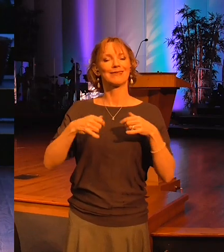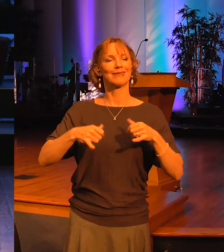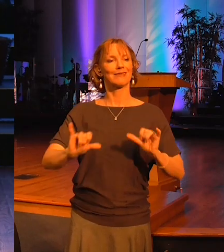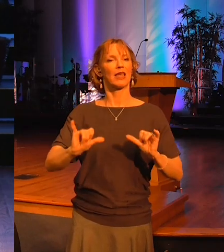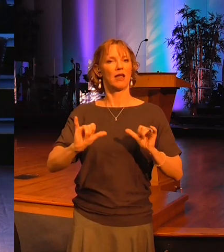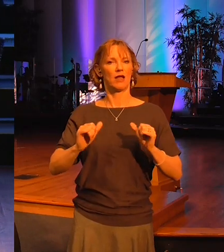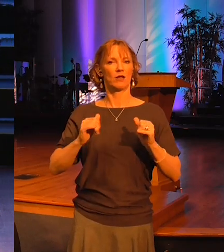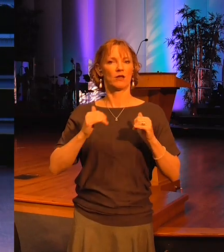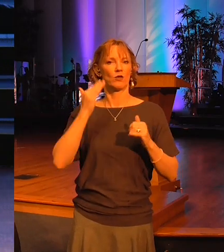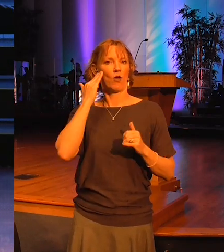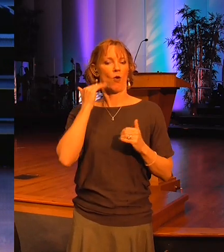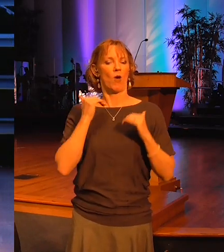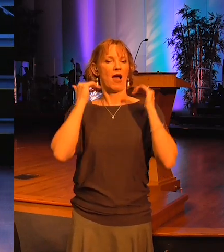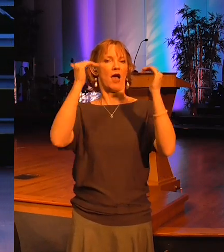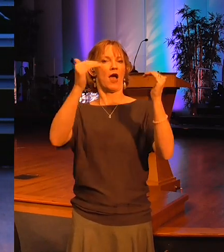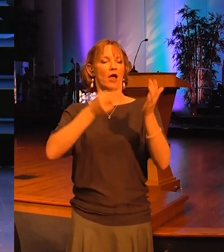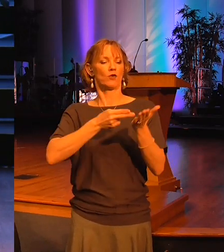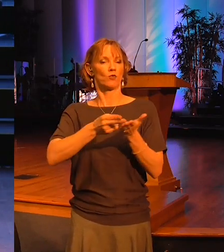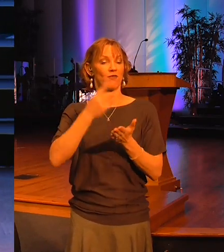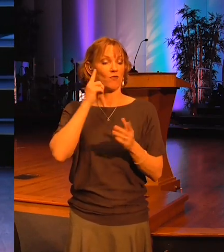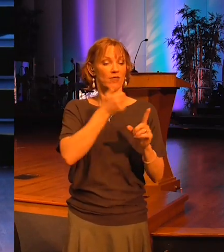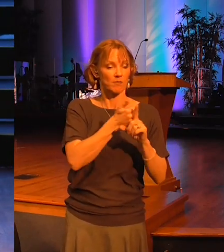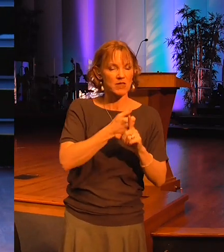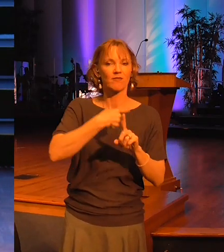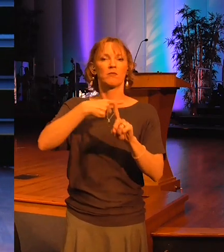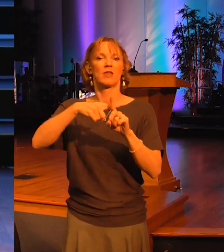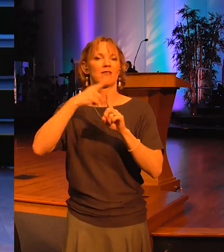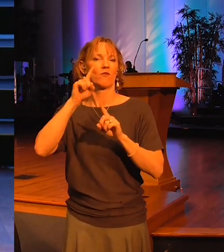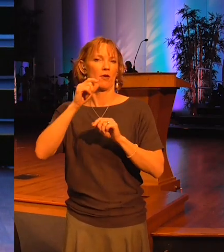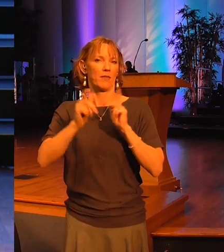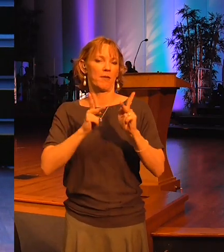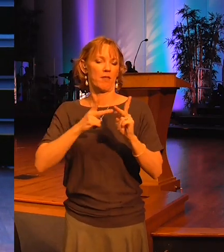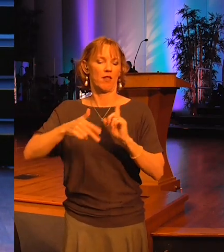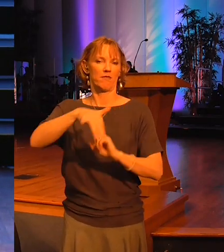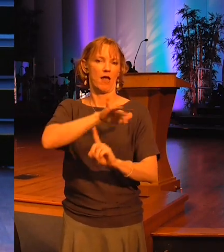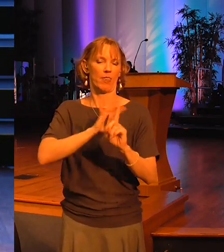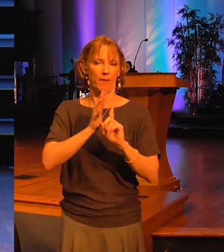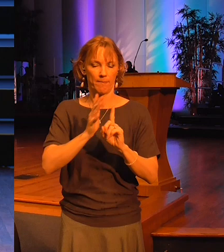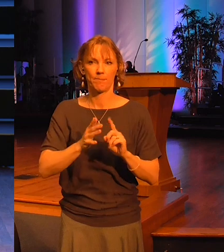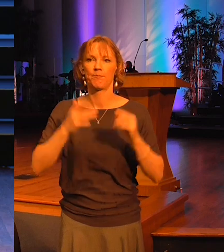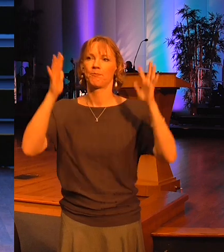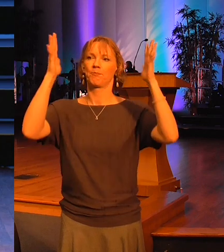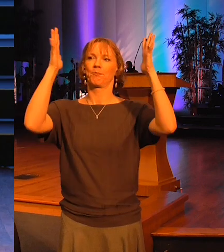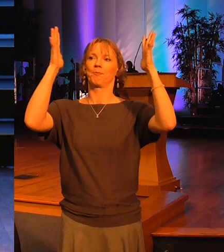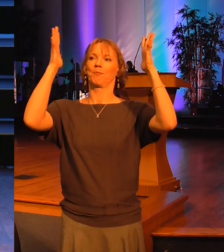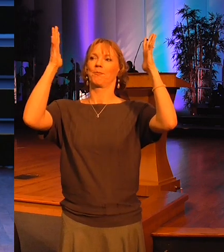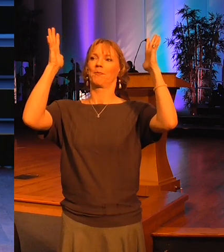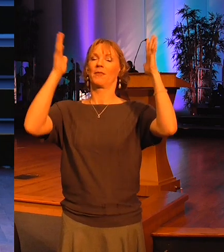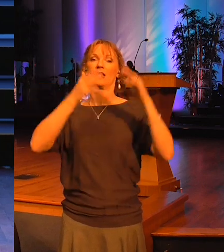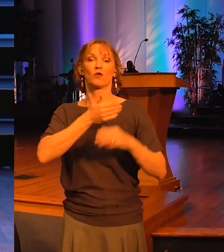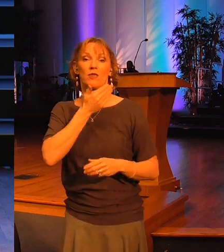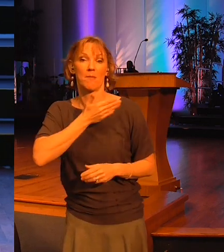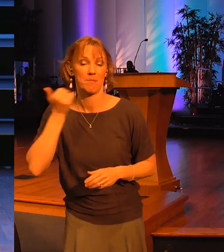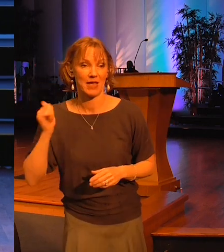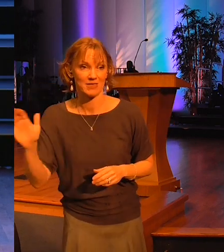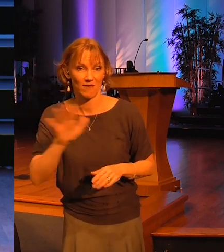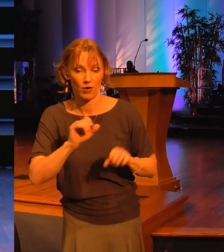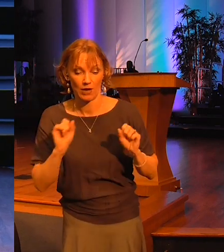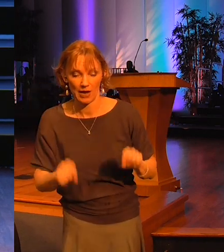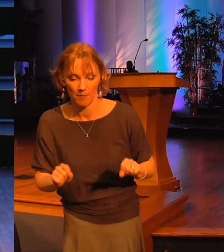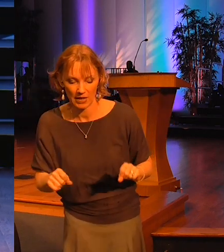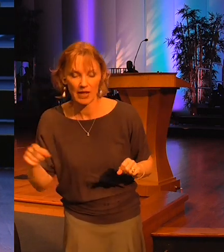for themselves but for everyone around them and to the best of their ability they choose love over